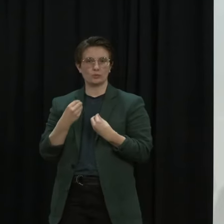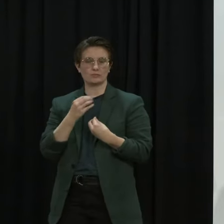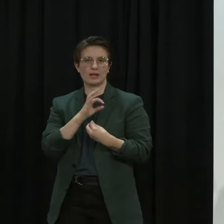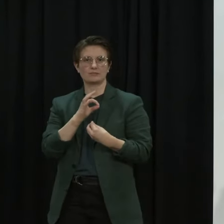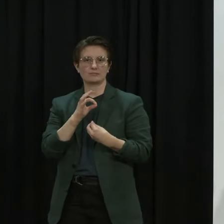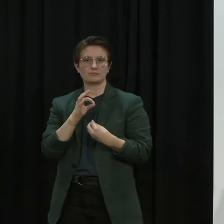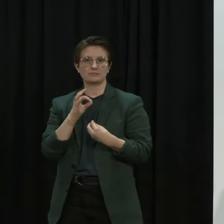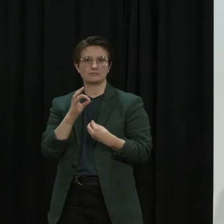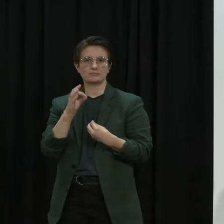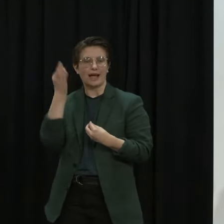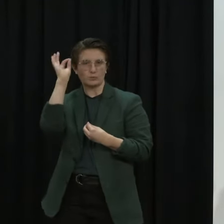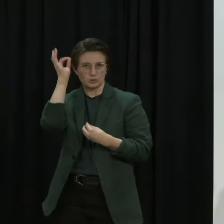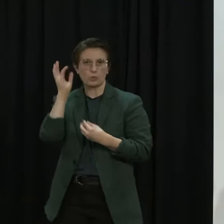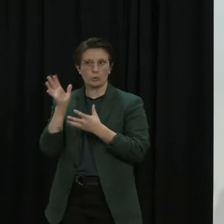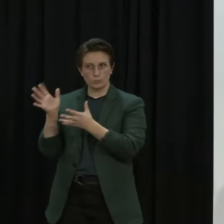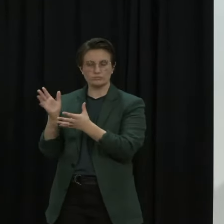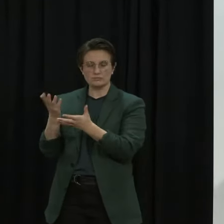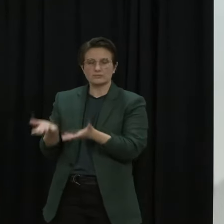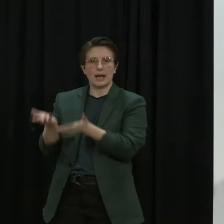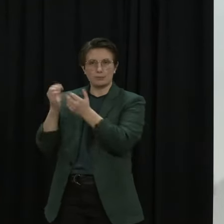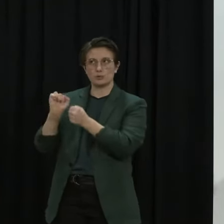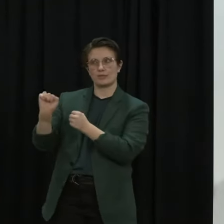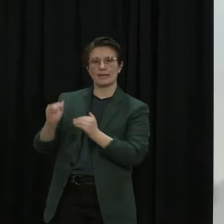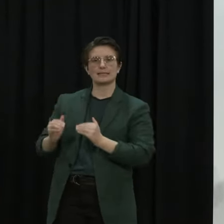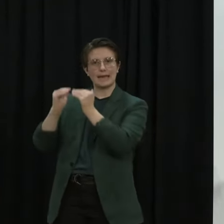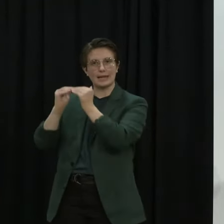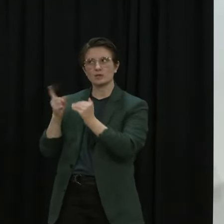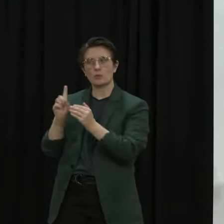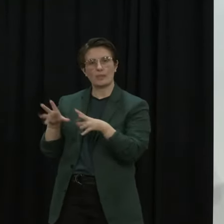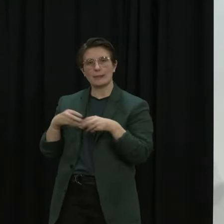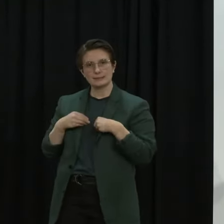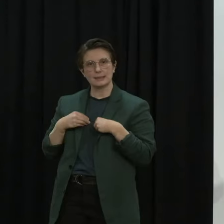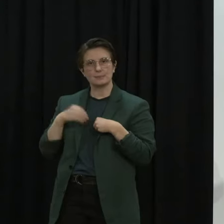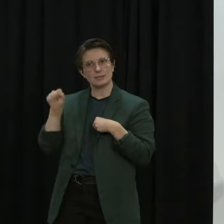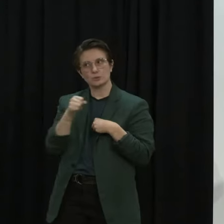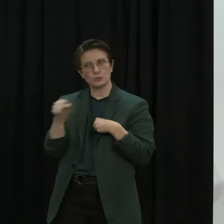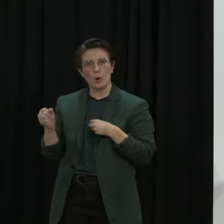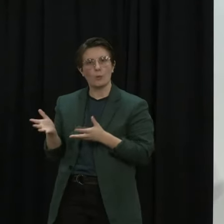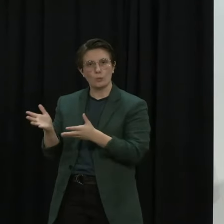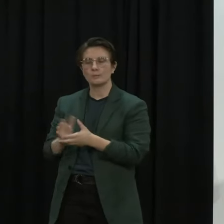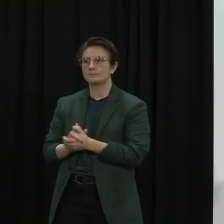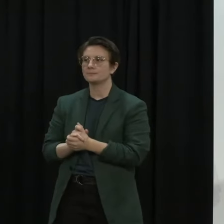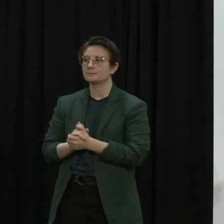high standards that they set for themselves as professional. That behaviour would not adhere